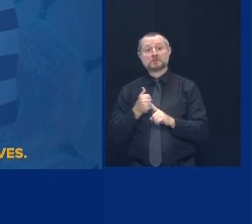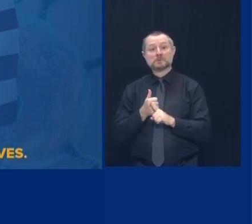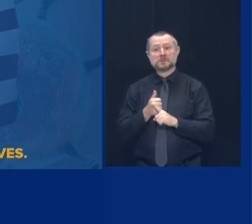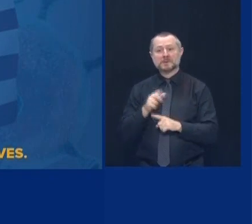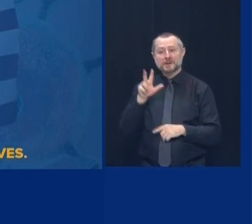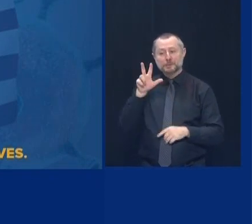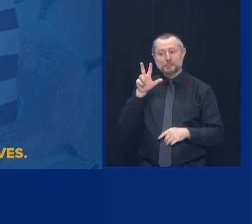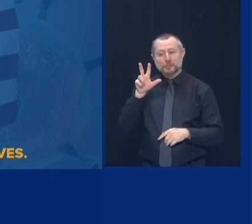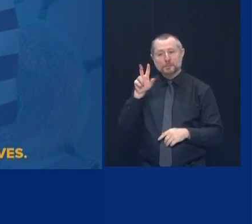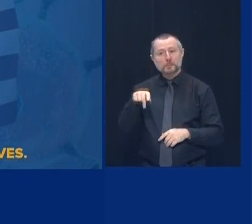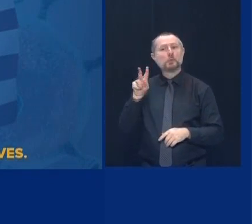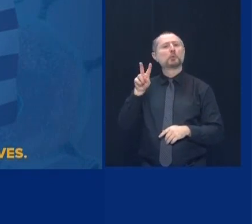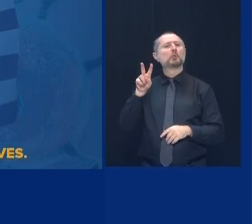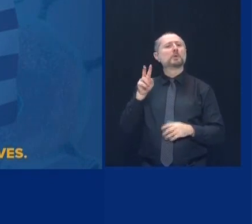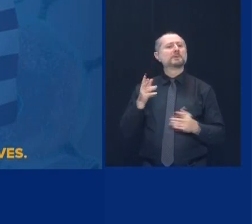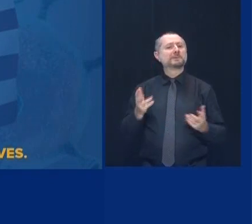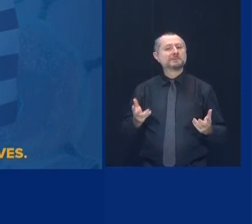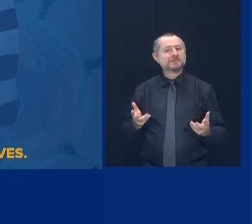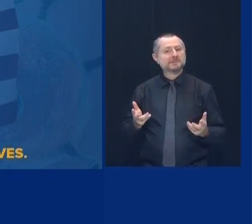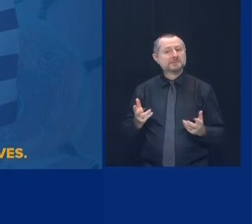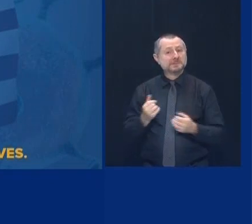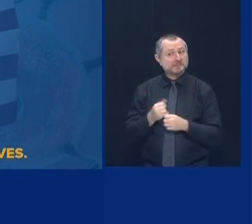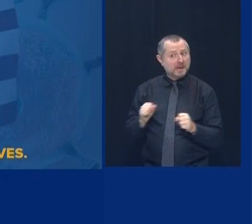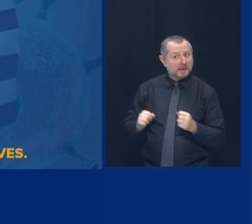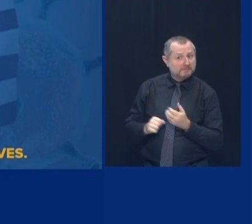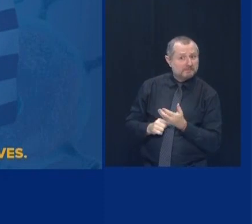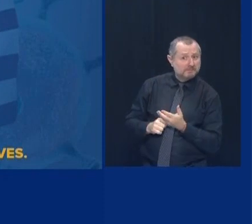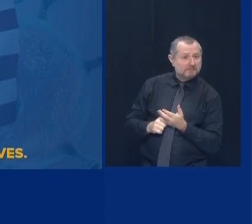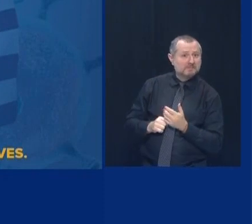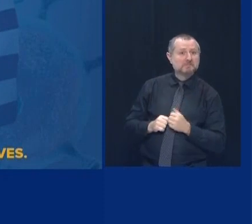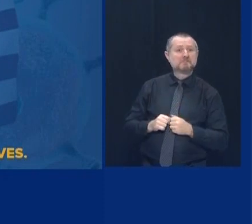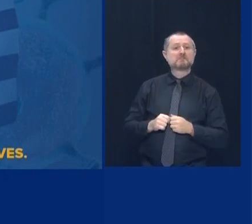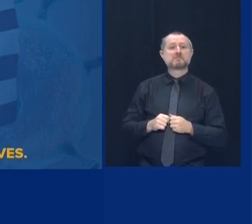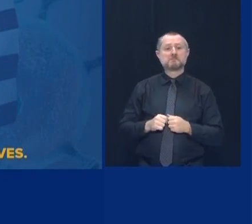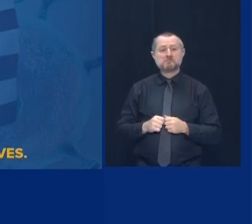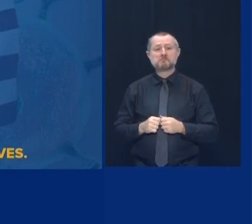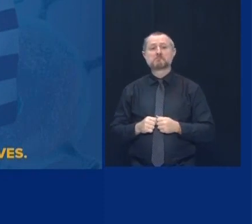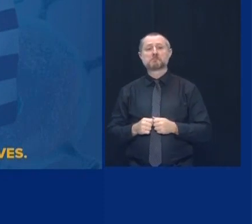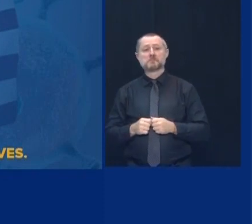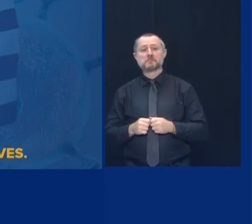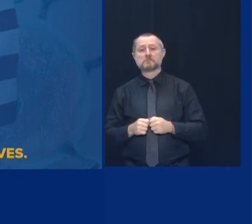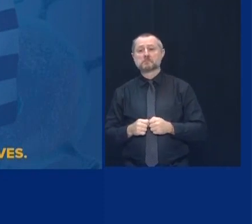EVERY OTHER STATE IS HIGHER. 3% IS RIGHT ABOVE NEW YORK.